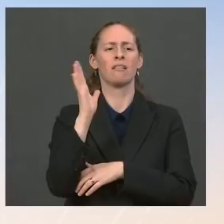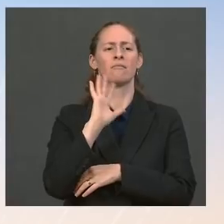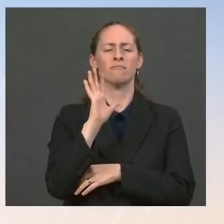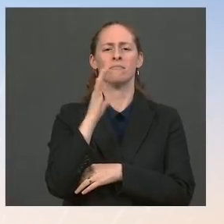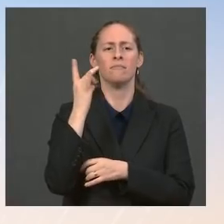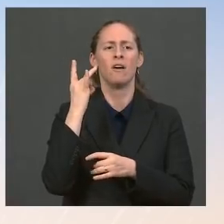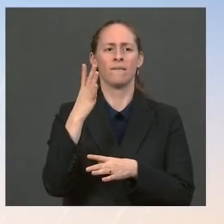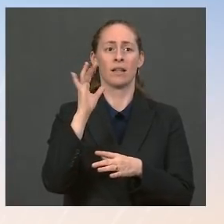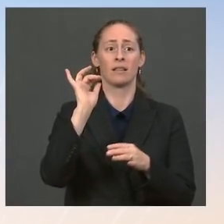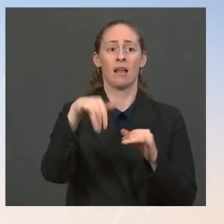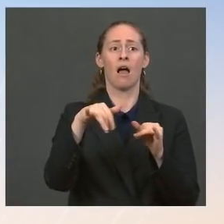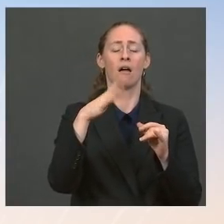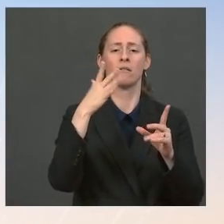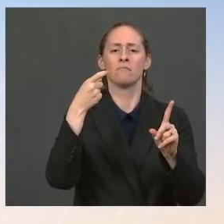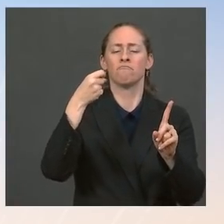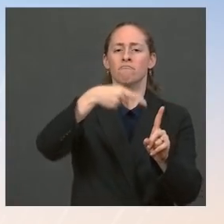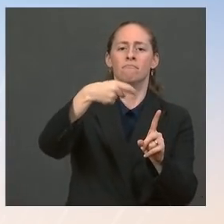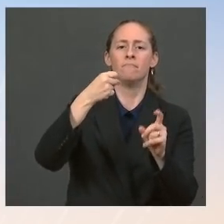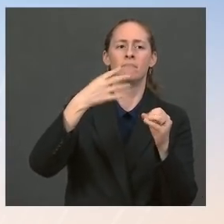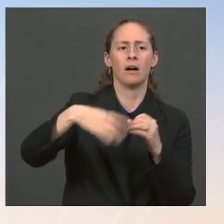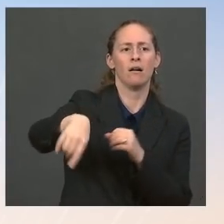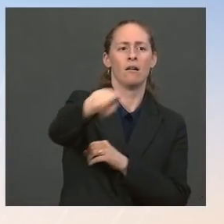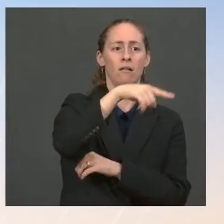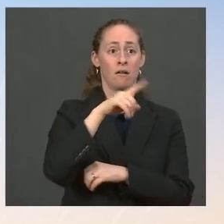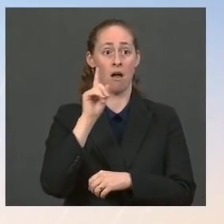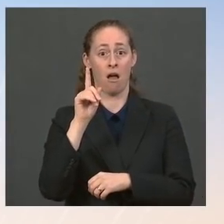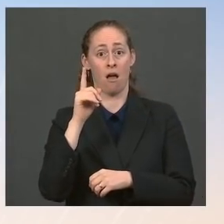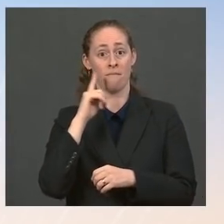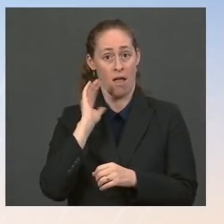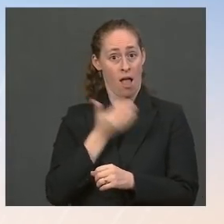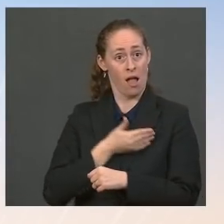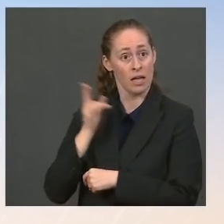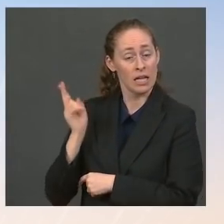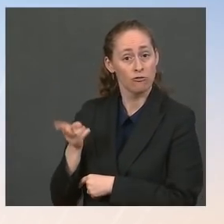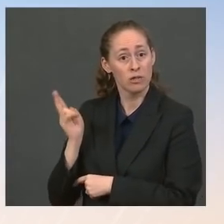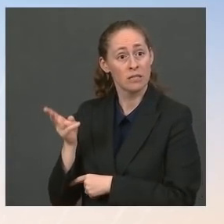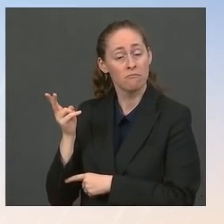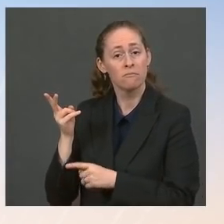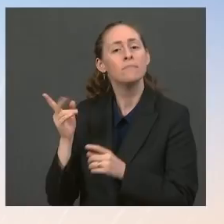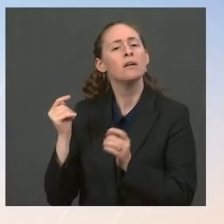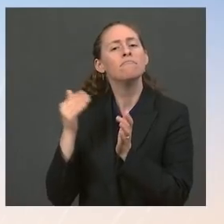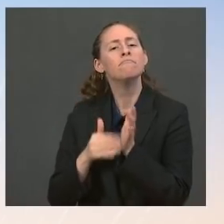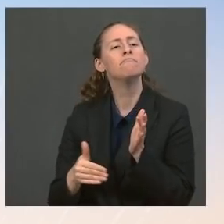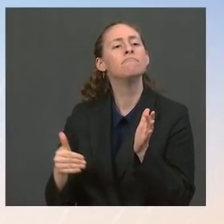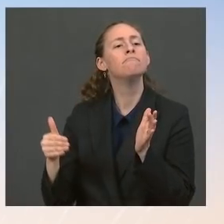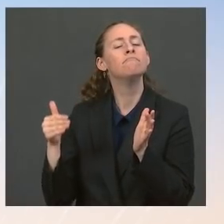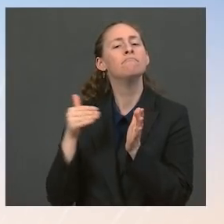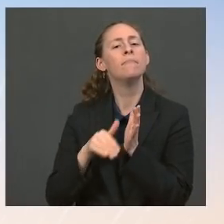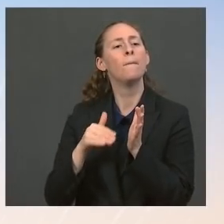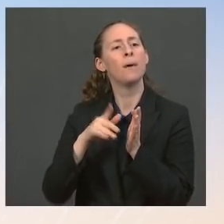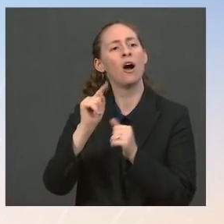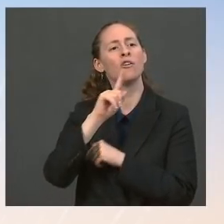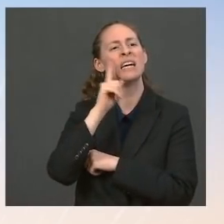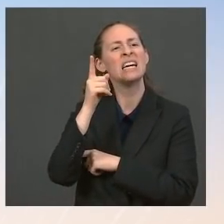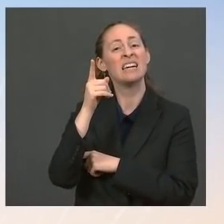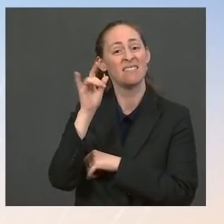in terms of not only our nation's history, but, unfortunately, the fact that that page of history has not been turned entirely.